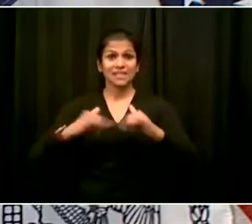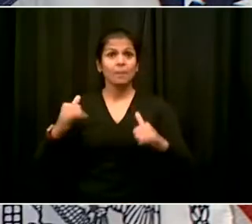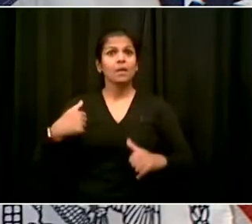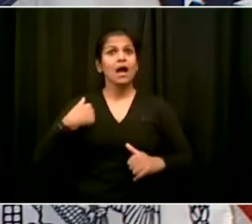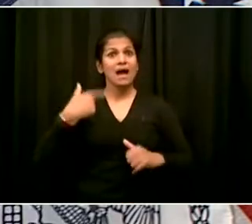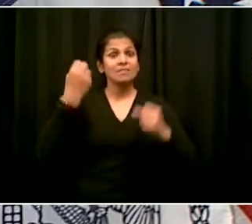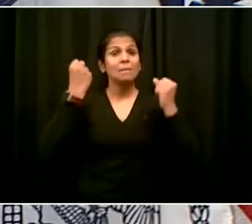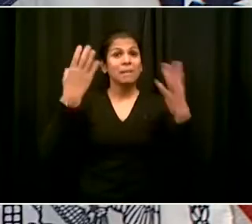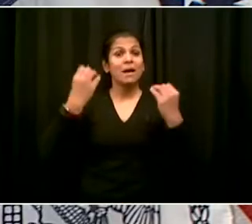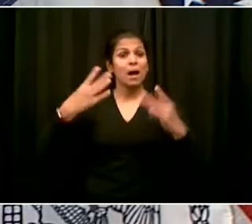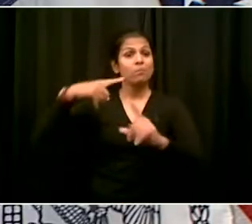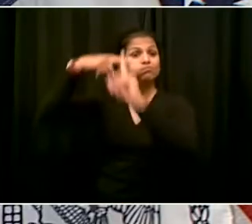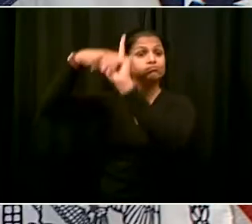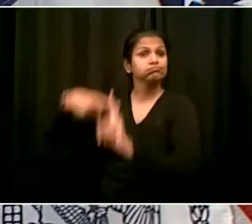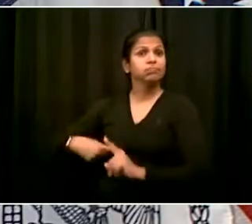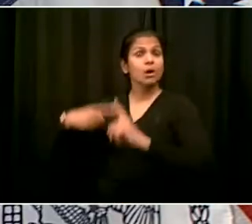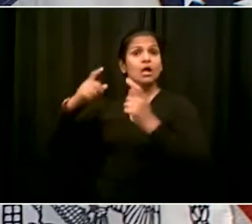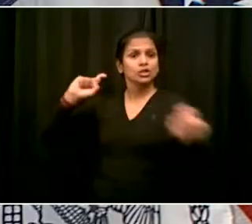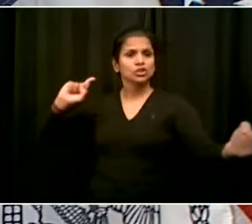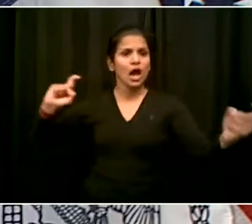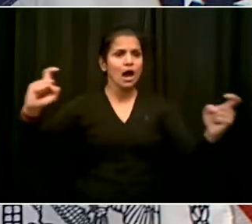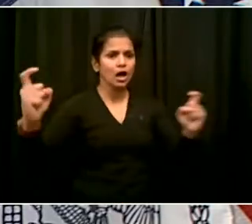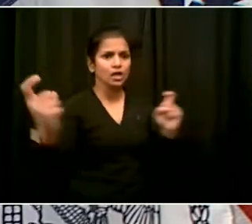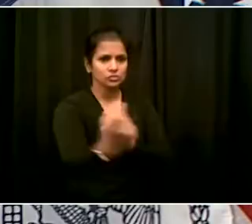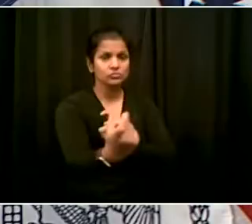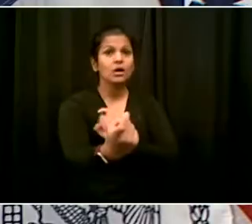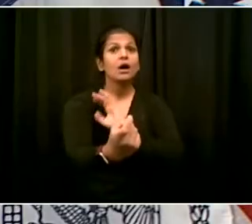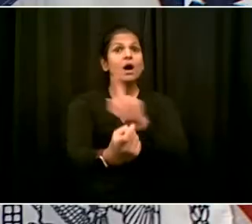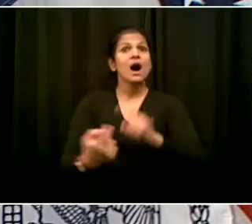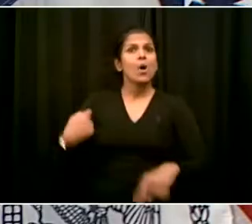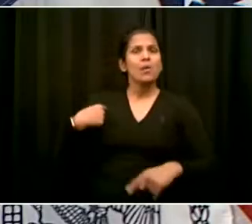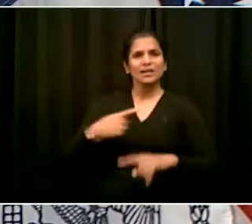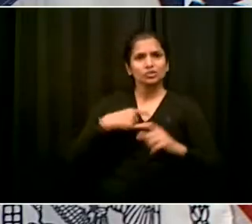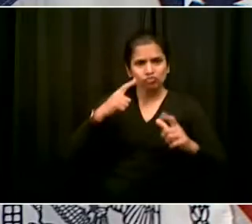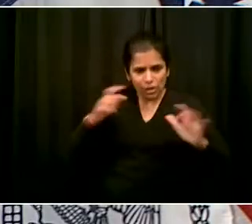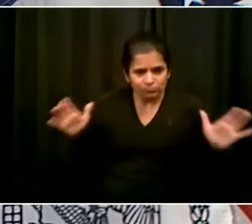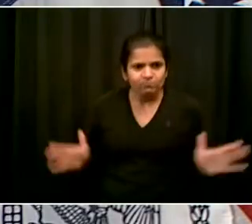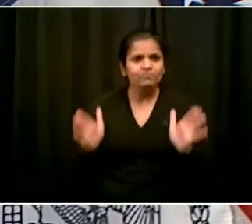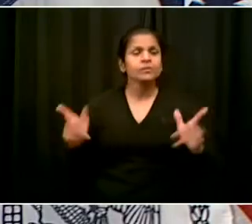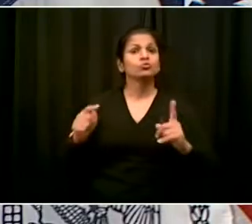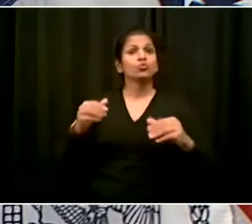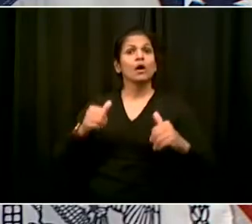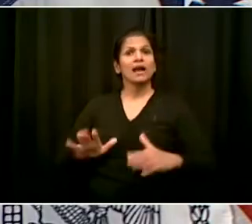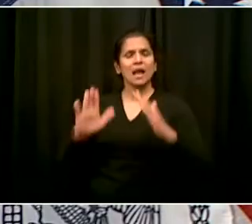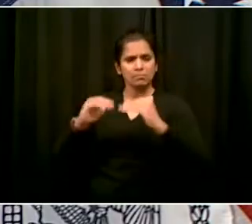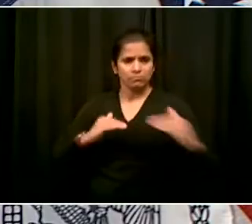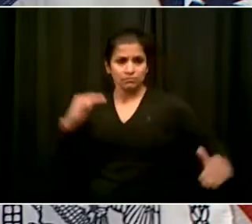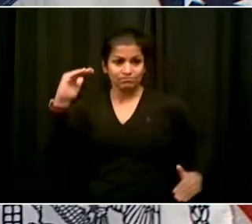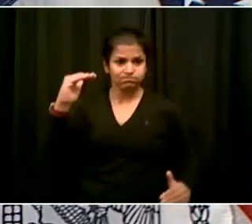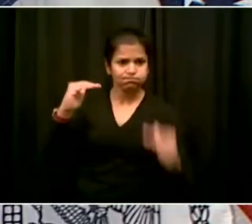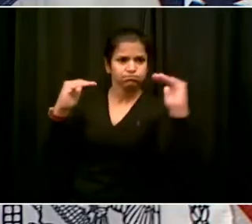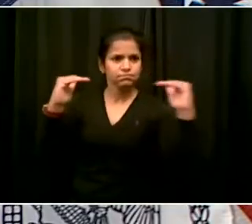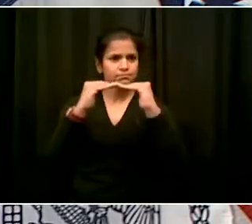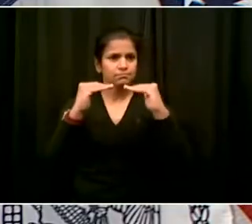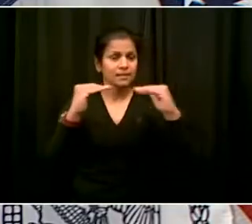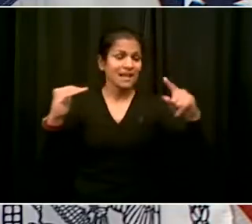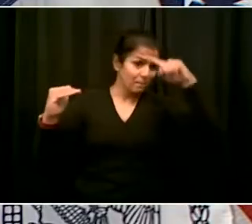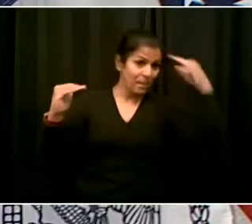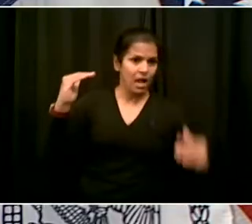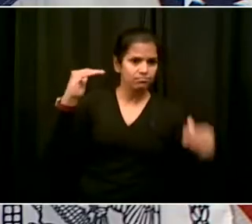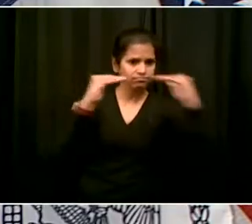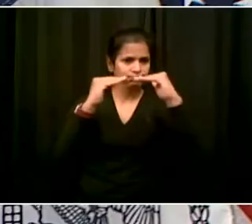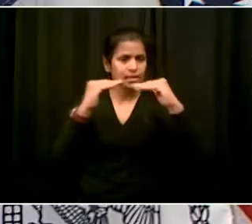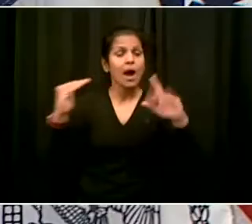WAYS.